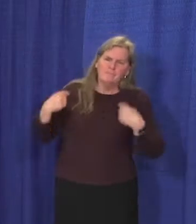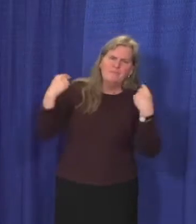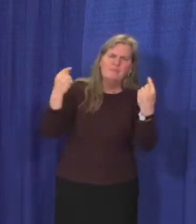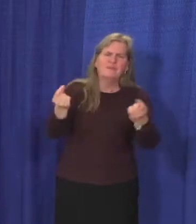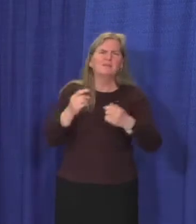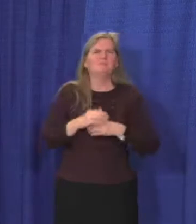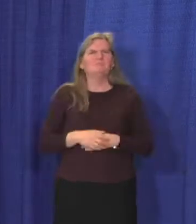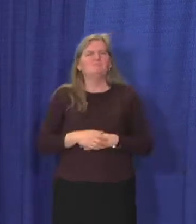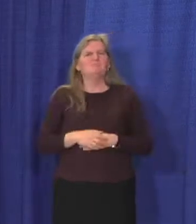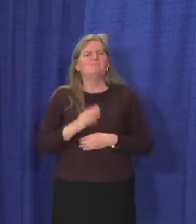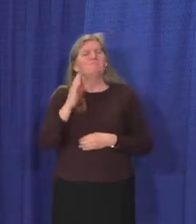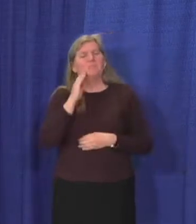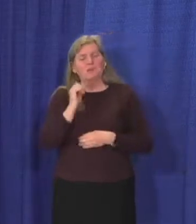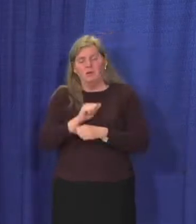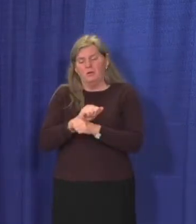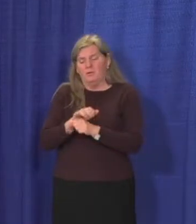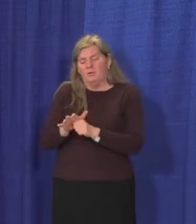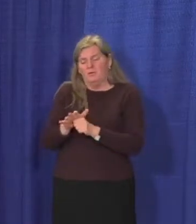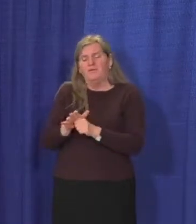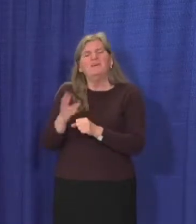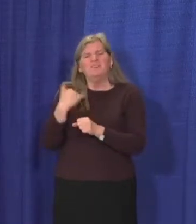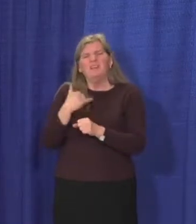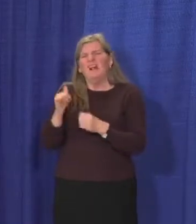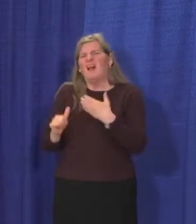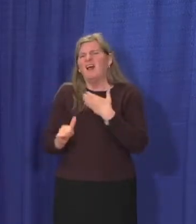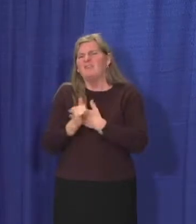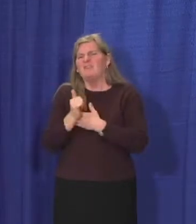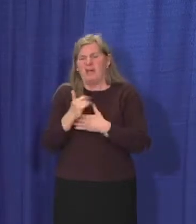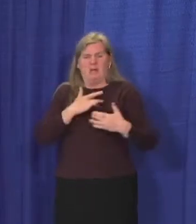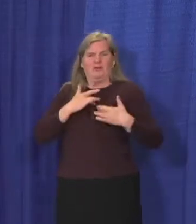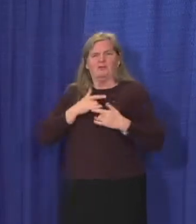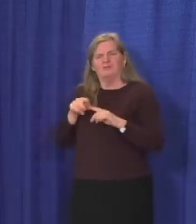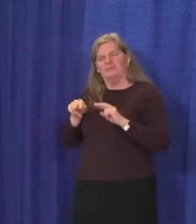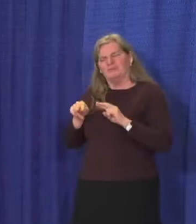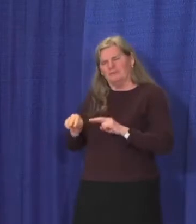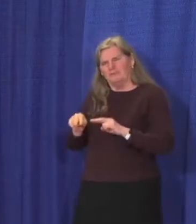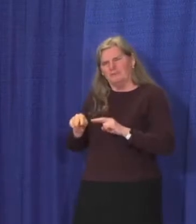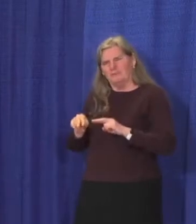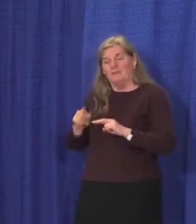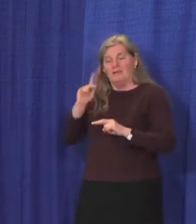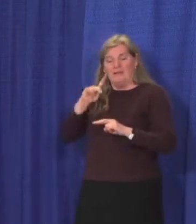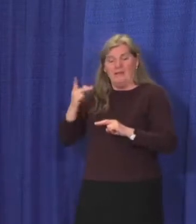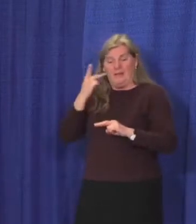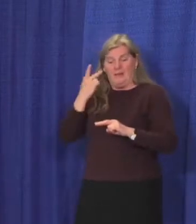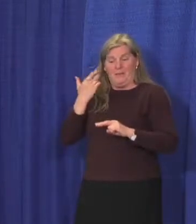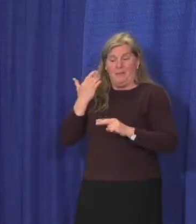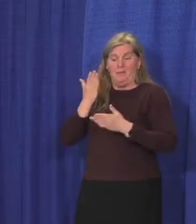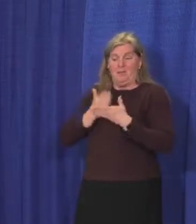diligence. The variants are a very real concern and we know from